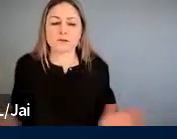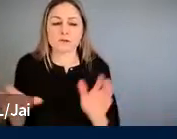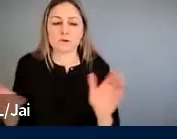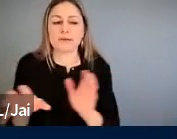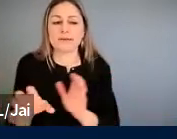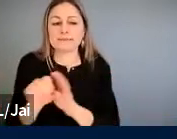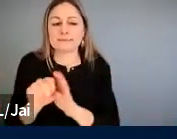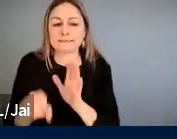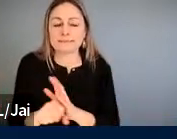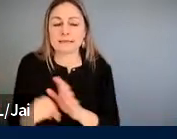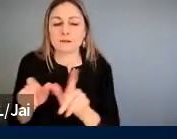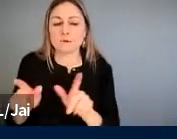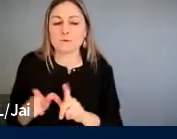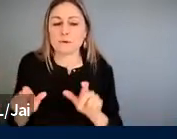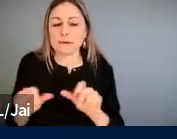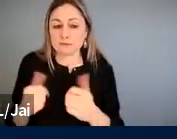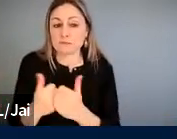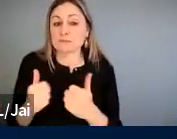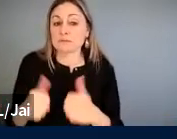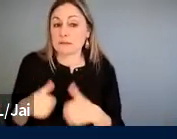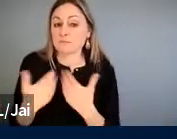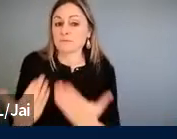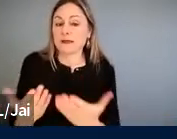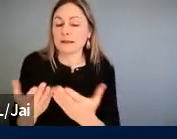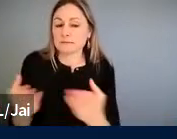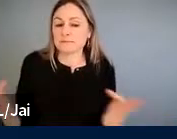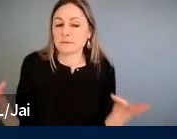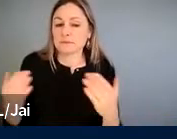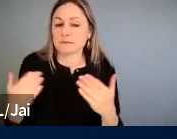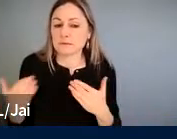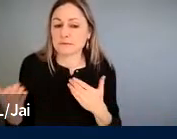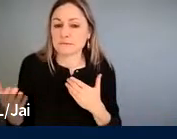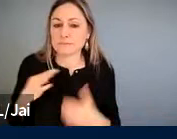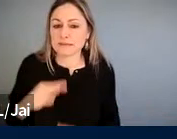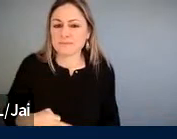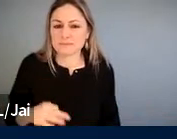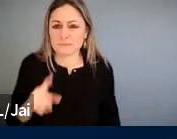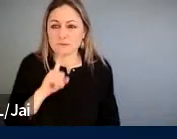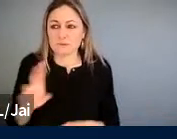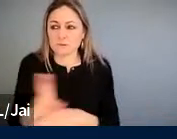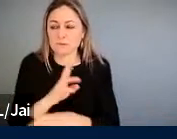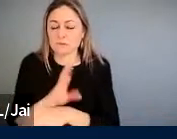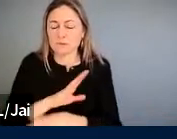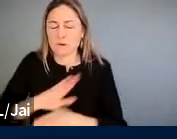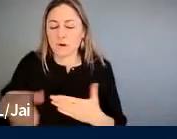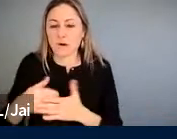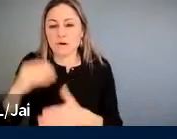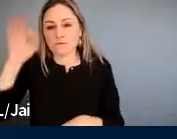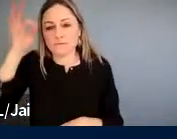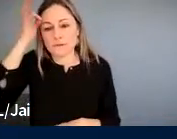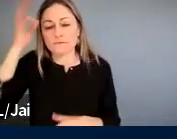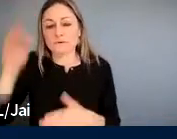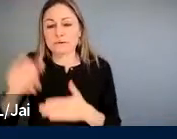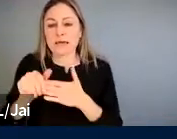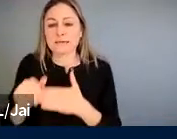public benefits to be sure that they're using all available federal guidance to mitigate the risk